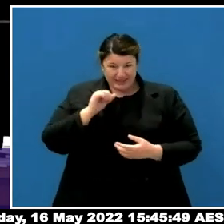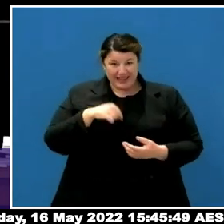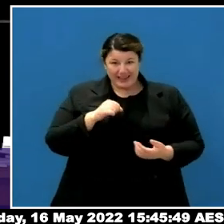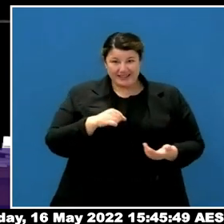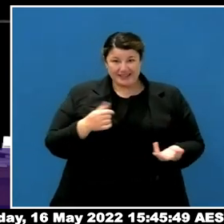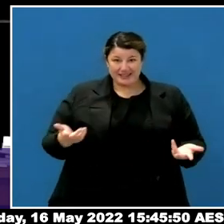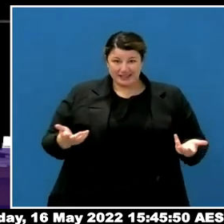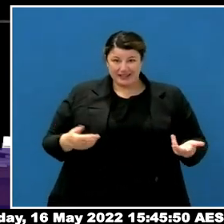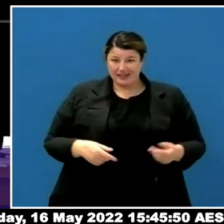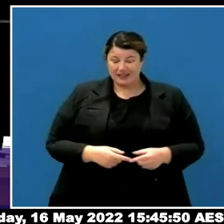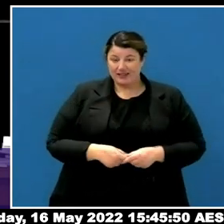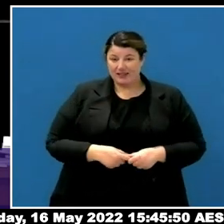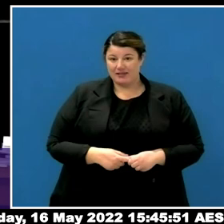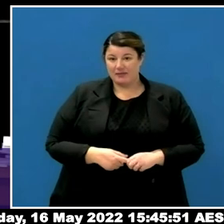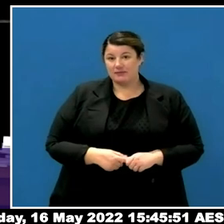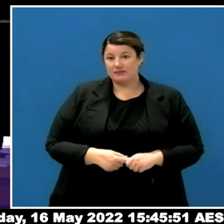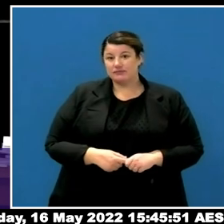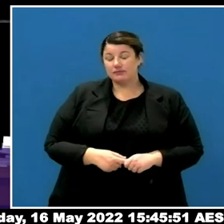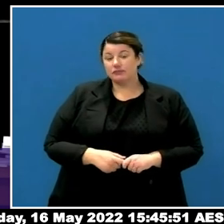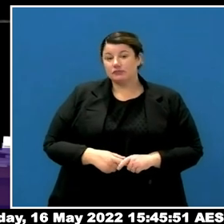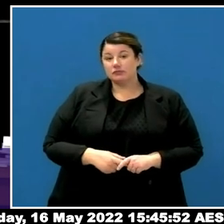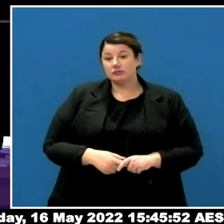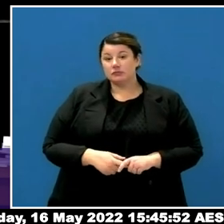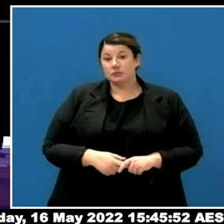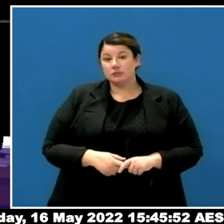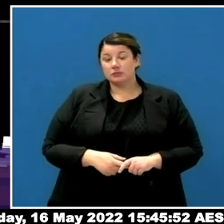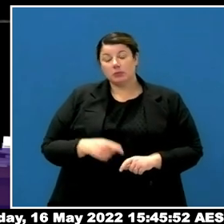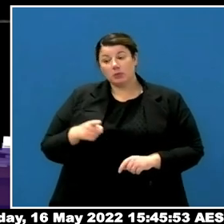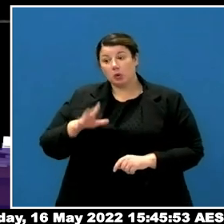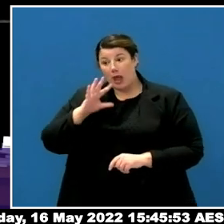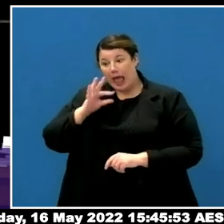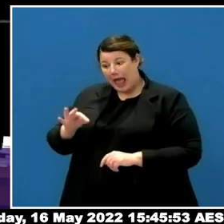You requested an incident report, you gave evidence that you required them to a